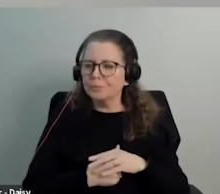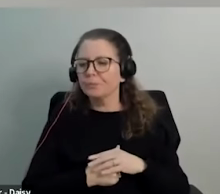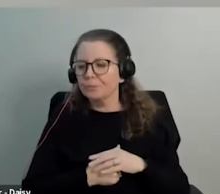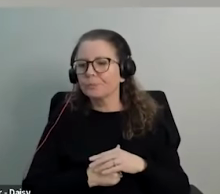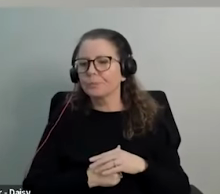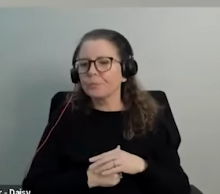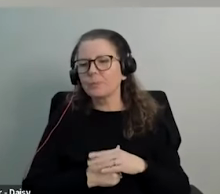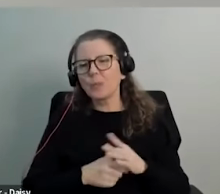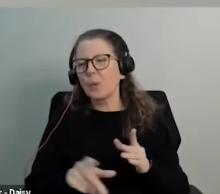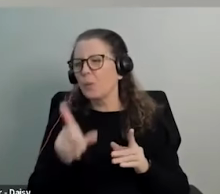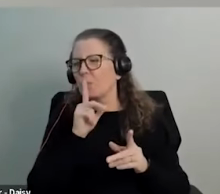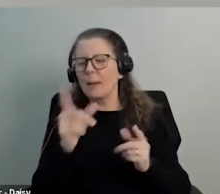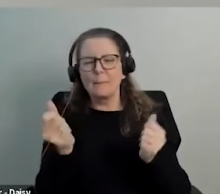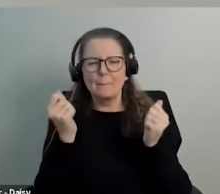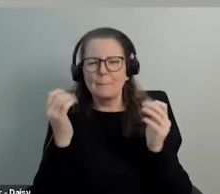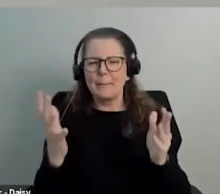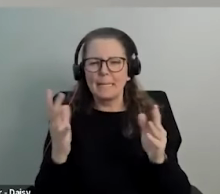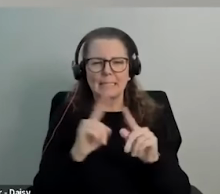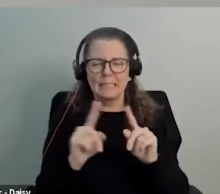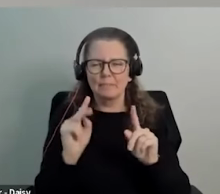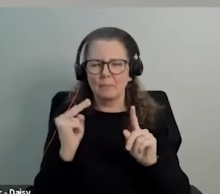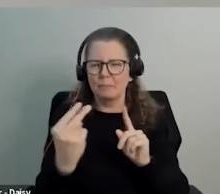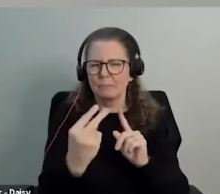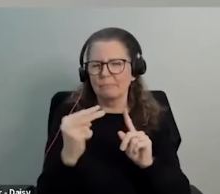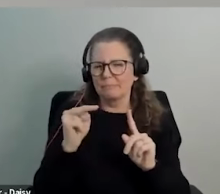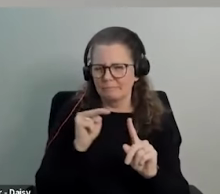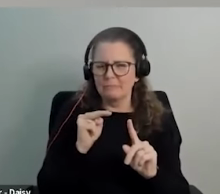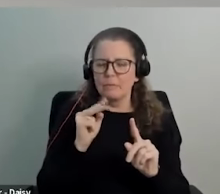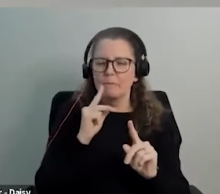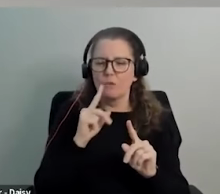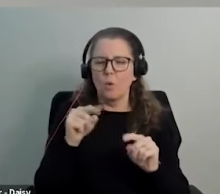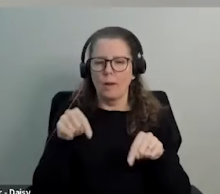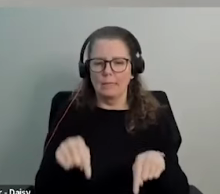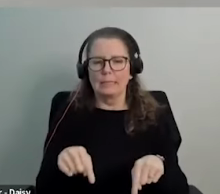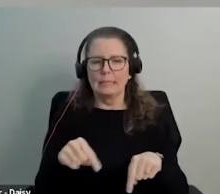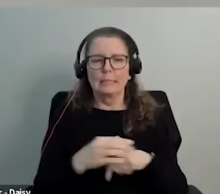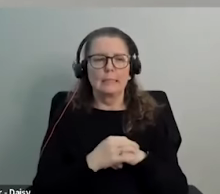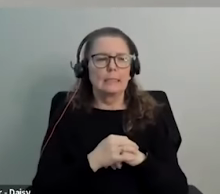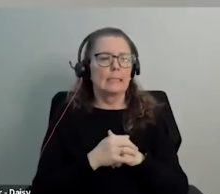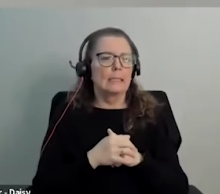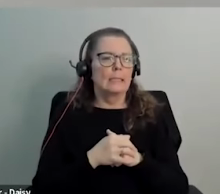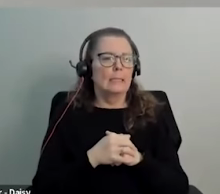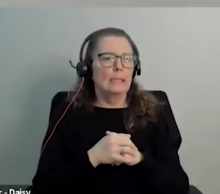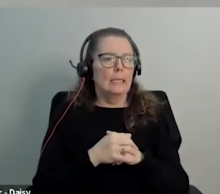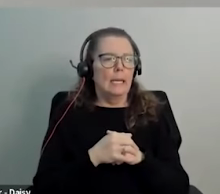There are so many different aspects to this sort of business case. I remember one particular meeting